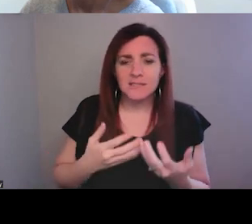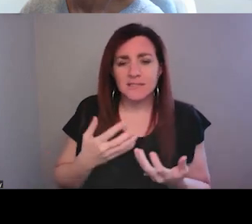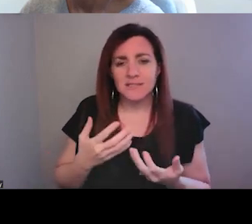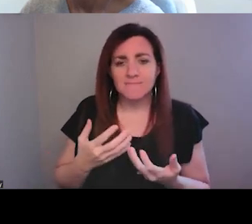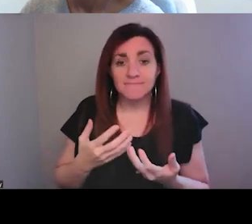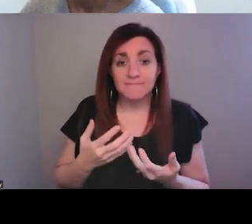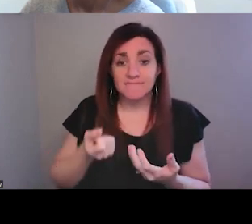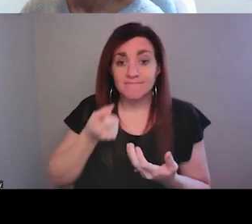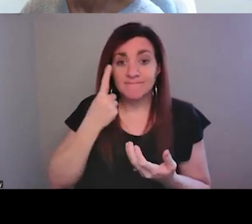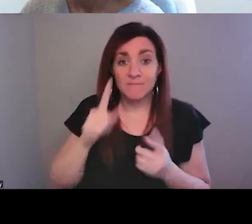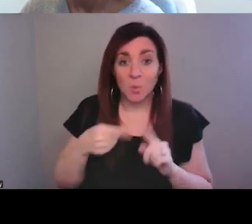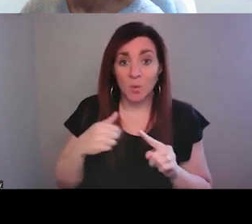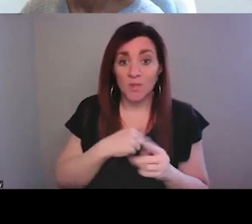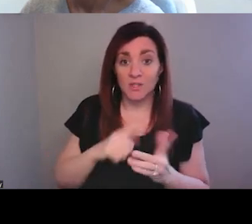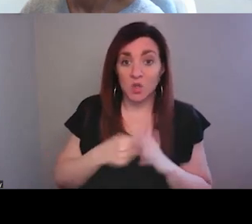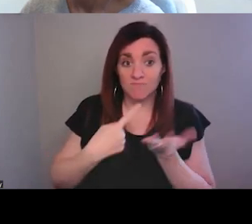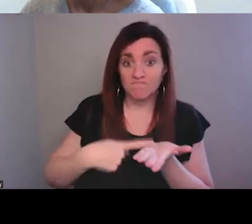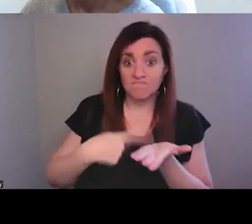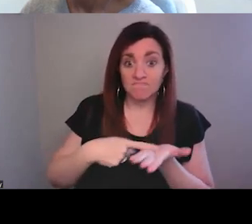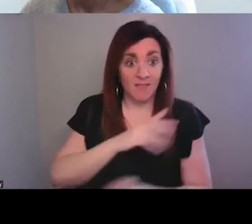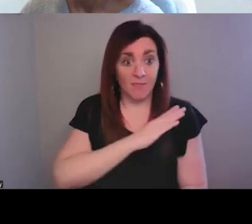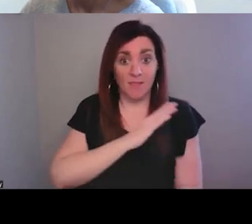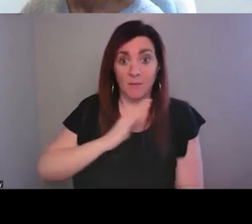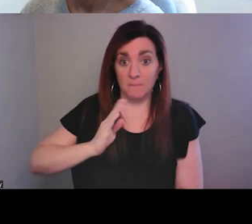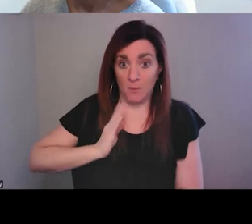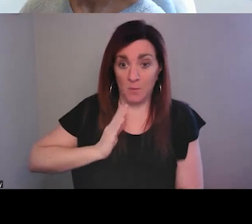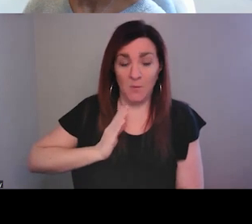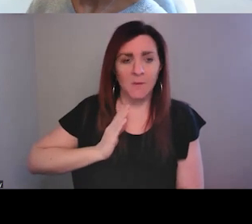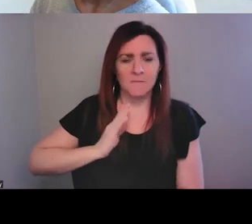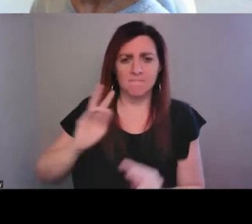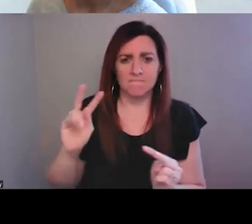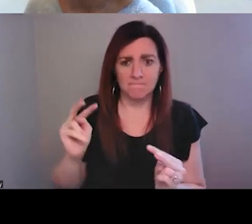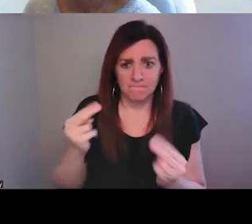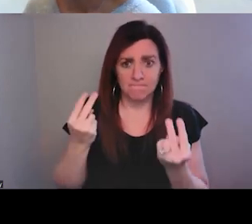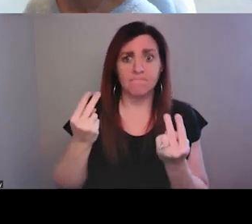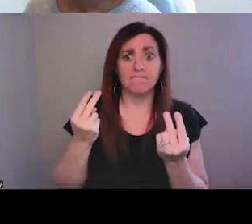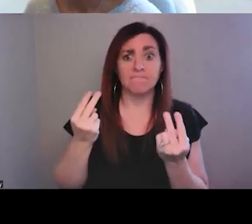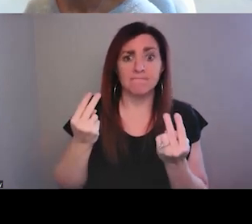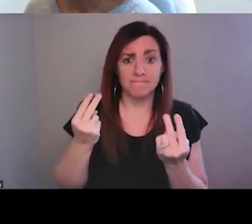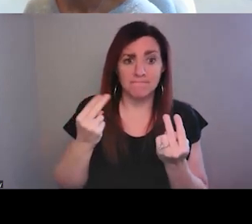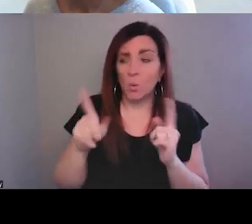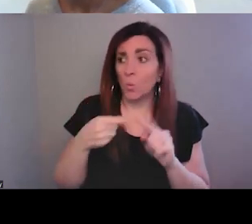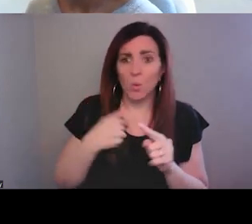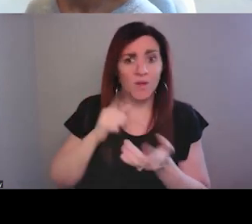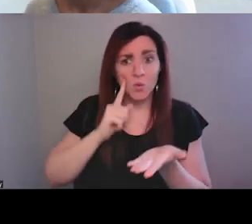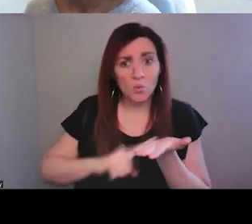STARTED TALKING ABOUT IT WITH THE BOARD, OUR -- WHEN WE DID THE RESEARCH ON THE ADULT MODELS,